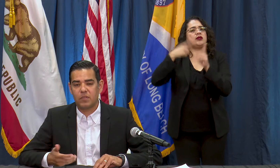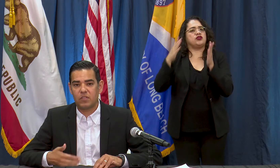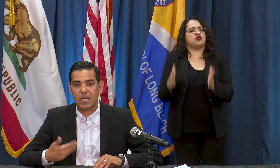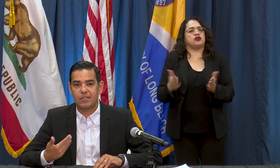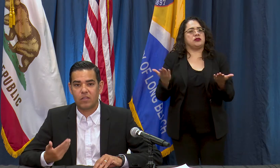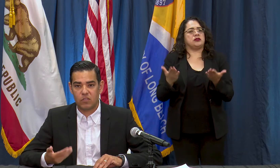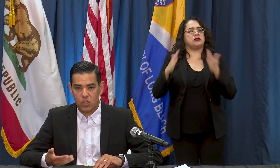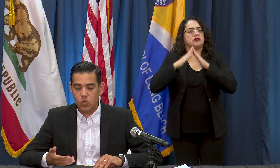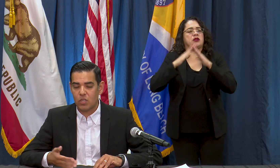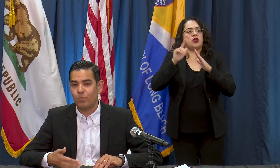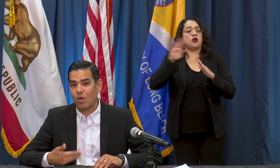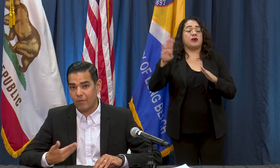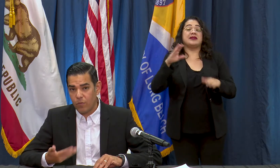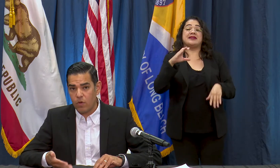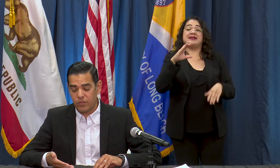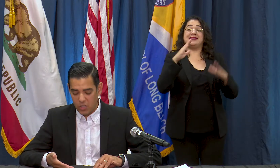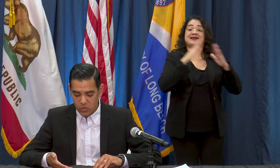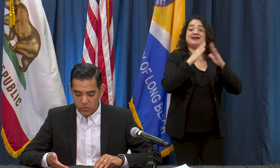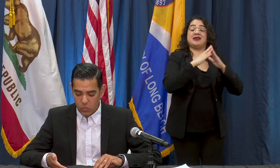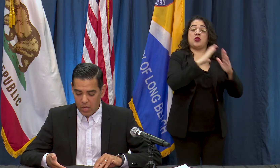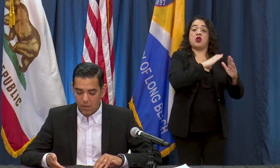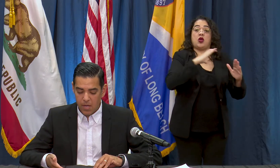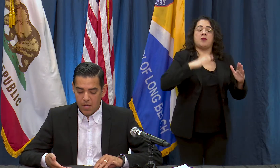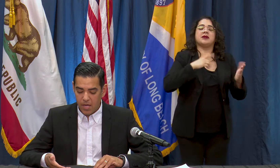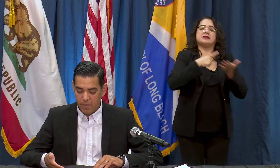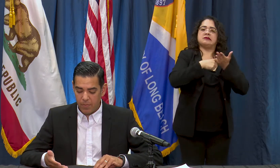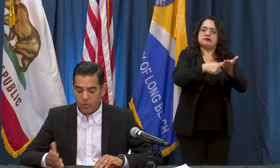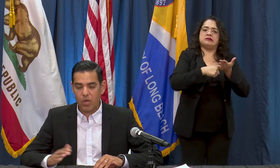discussing this issue and has brought forward this issue as well but we want